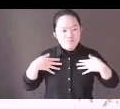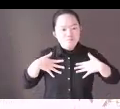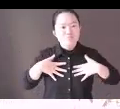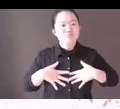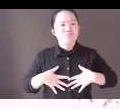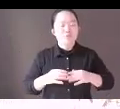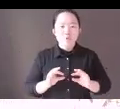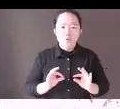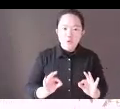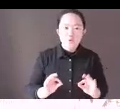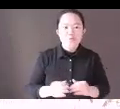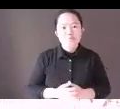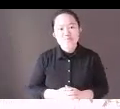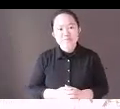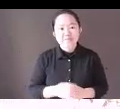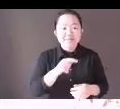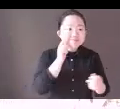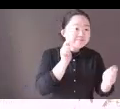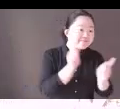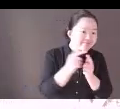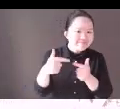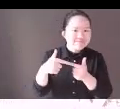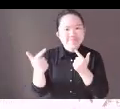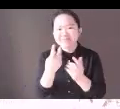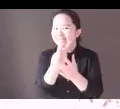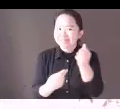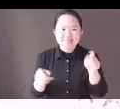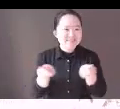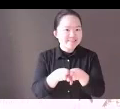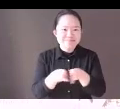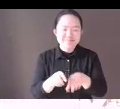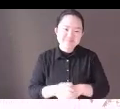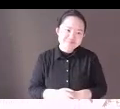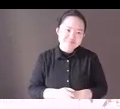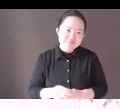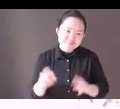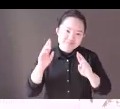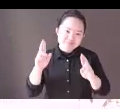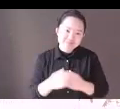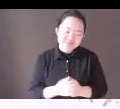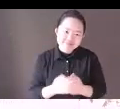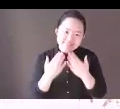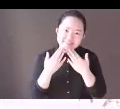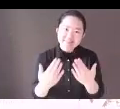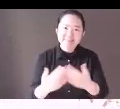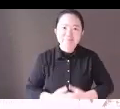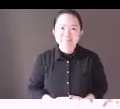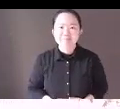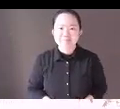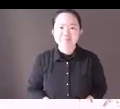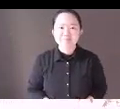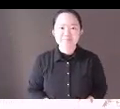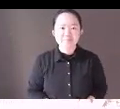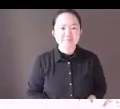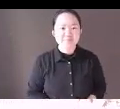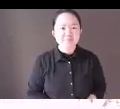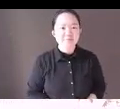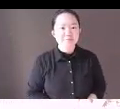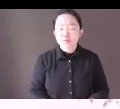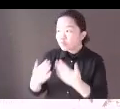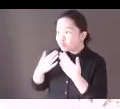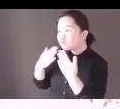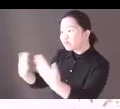thanks thank you as a token of our gratitude uh we didn't have 24,000 of these but get one